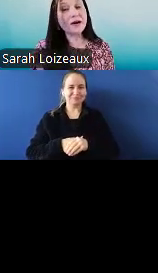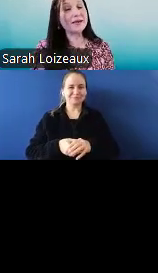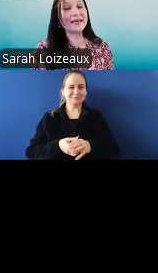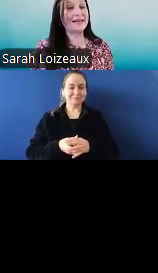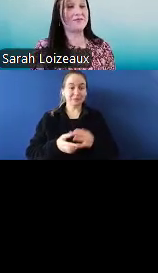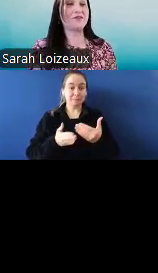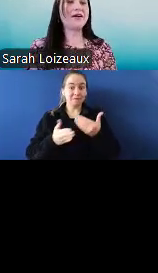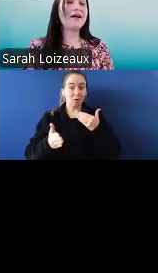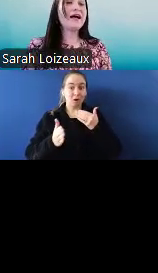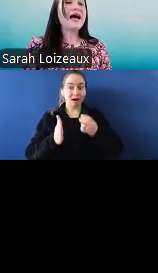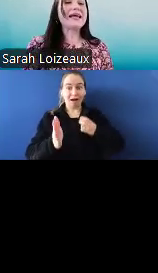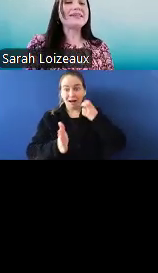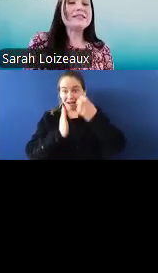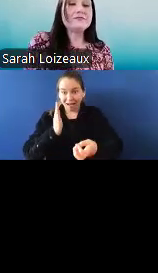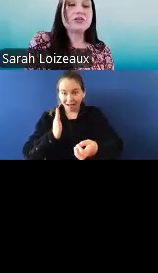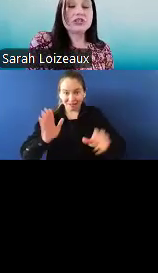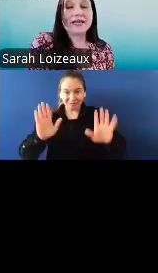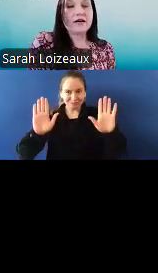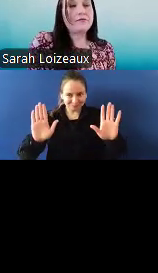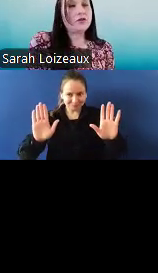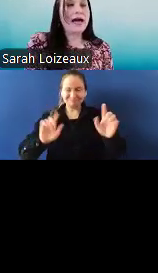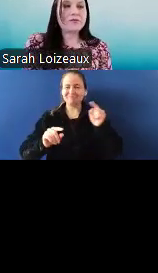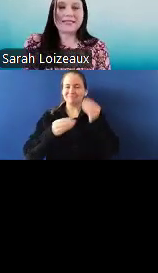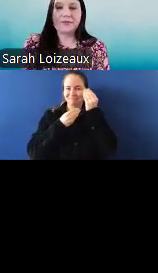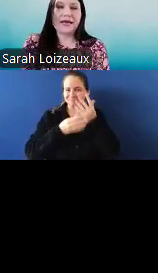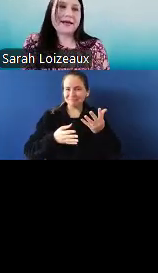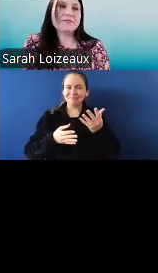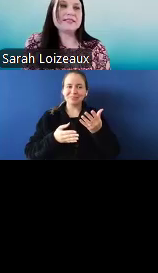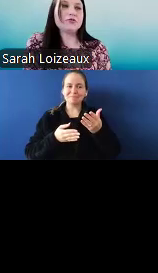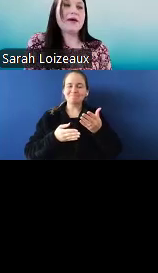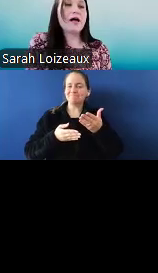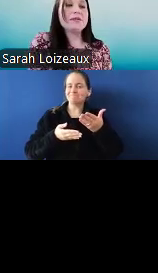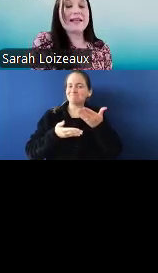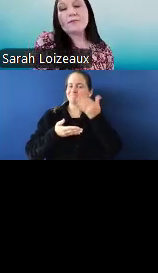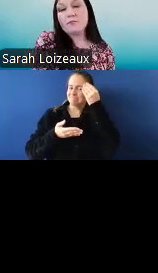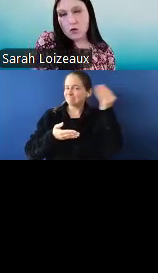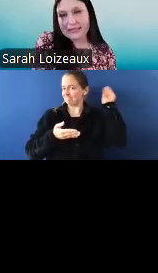we get any further, I'd like to first share a few housekeeping items to help us get the most